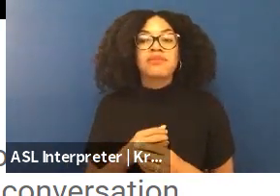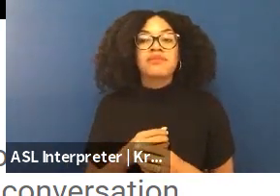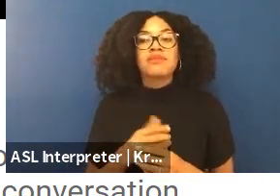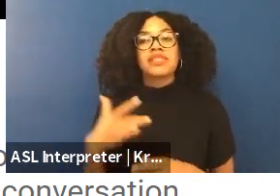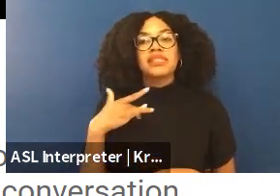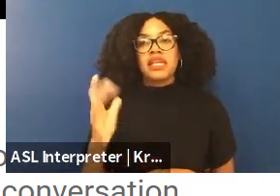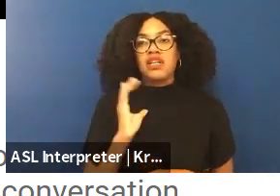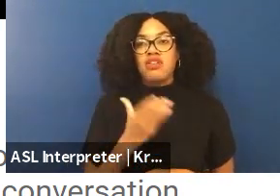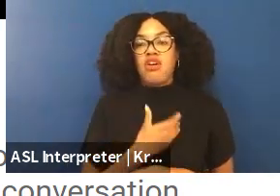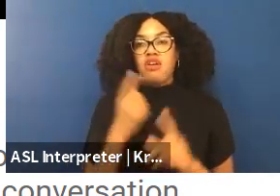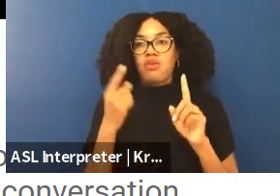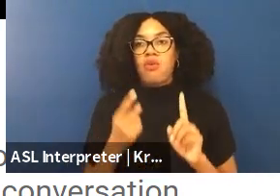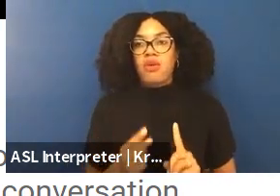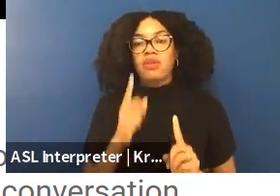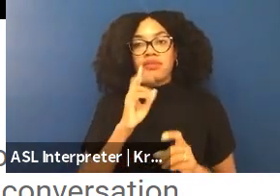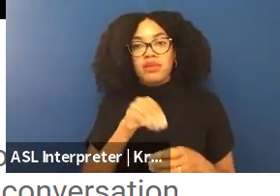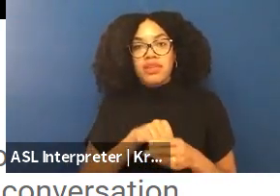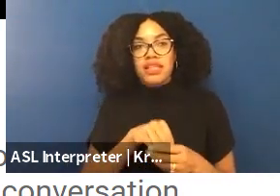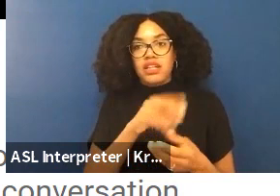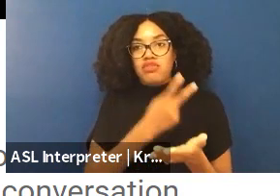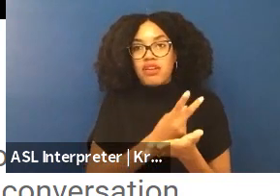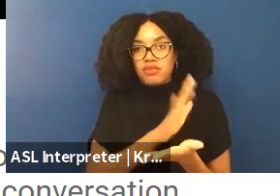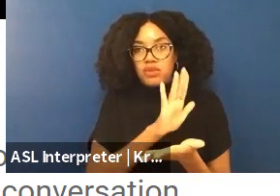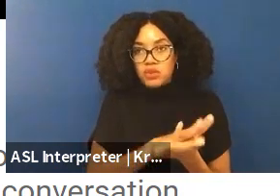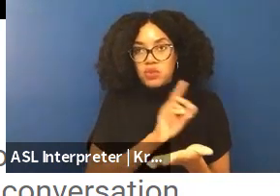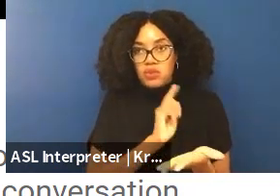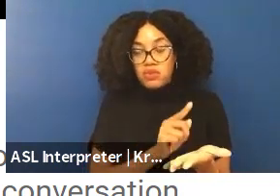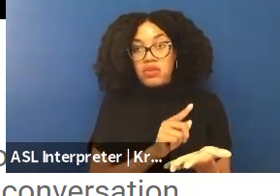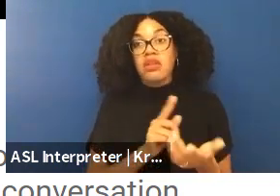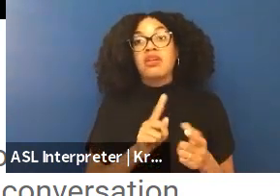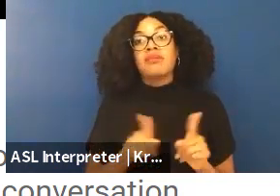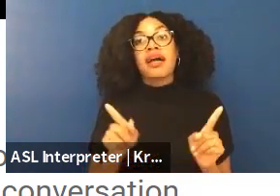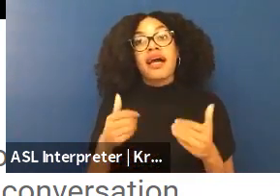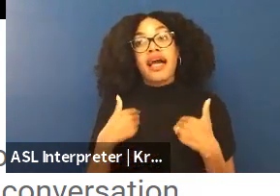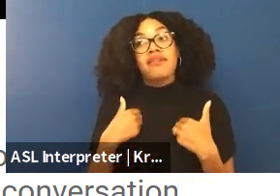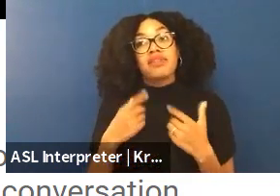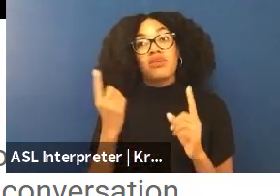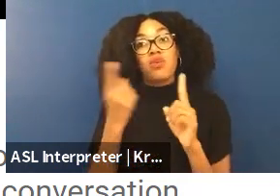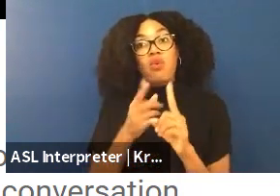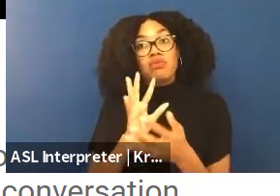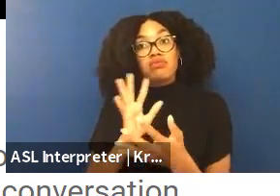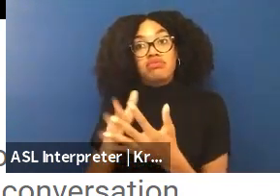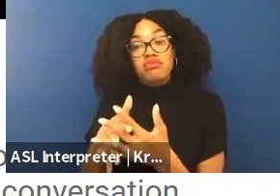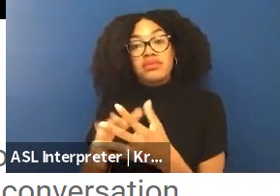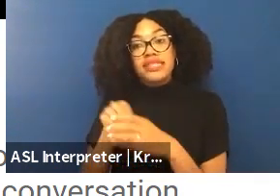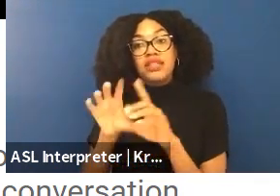the graduate school. But having them housed within the department makes so much more of a difference.